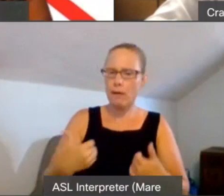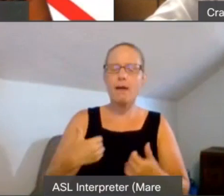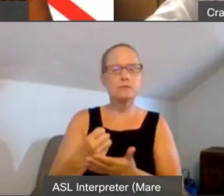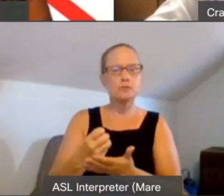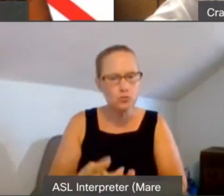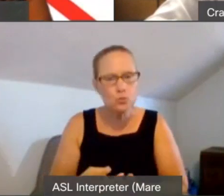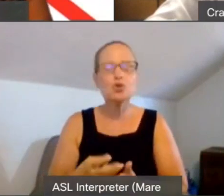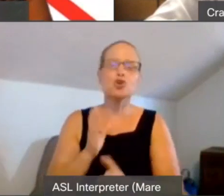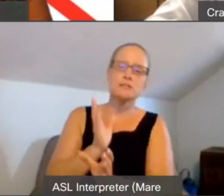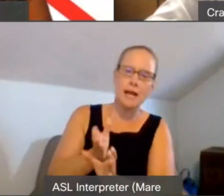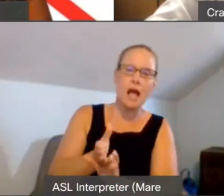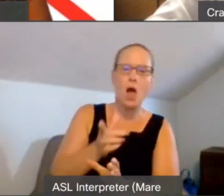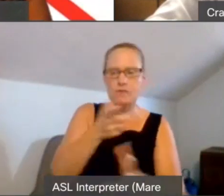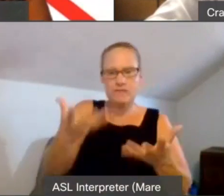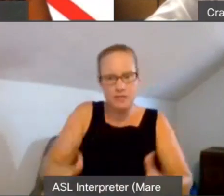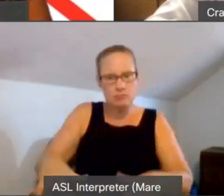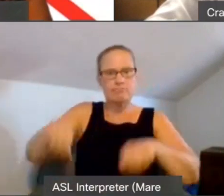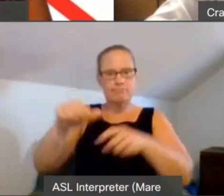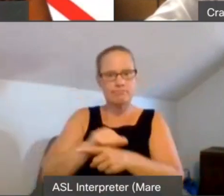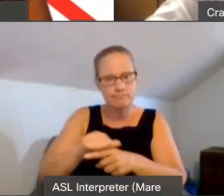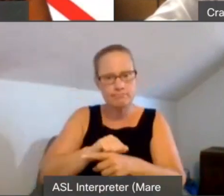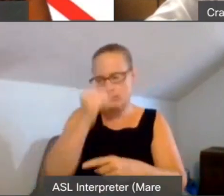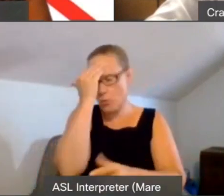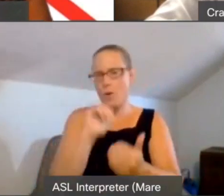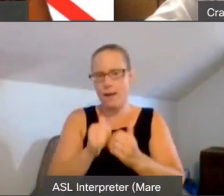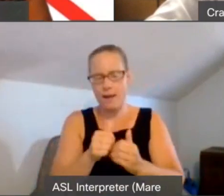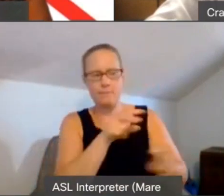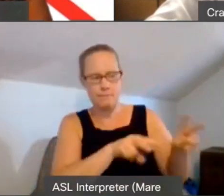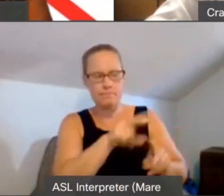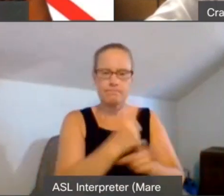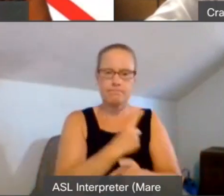a psychologist, you know, a clinical case manager